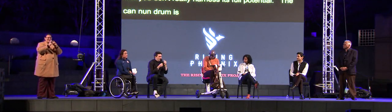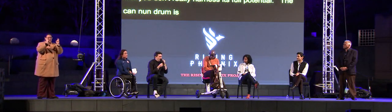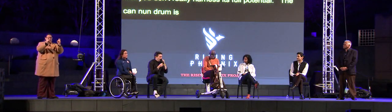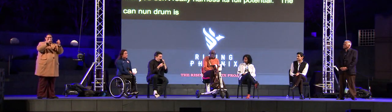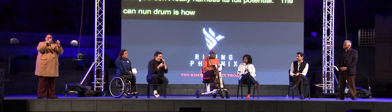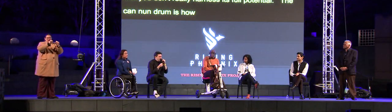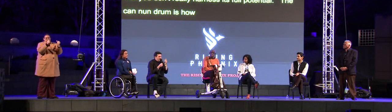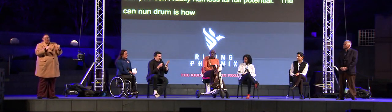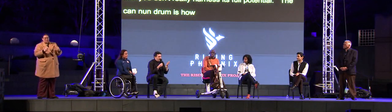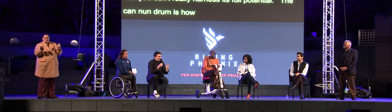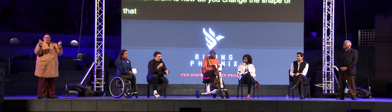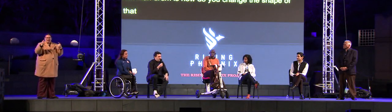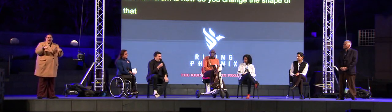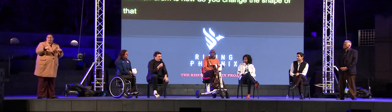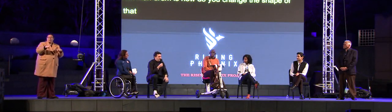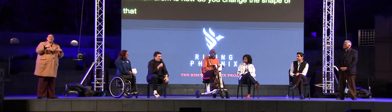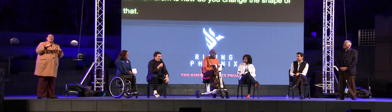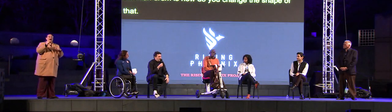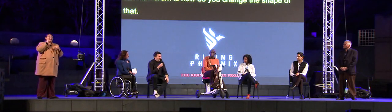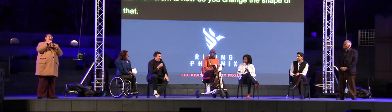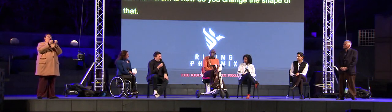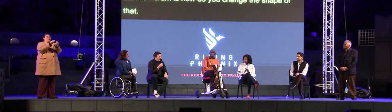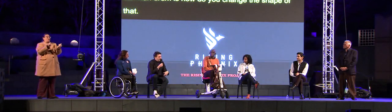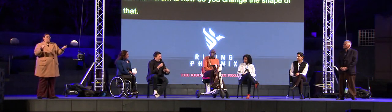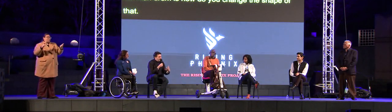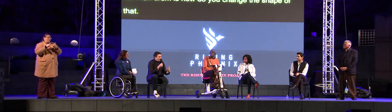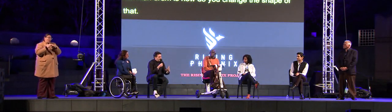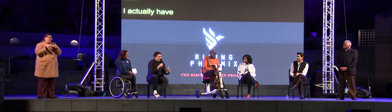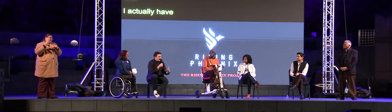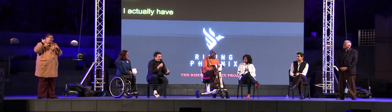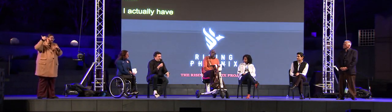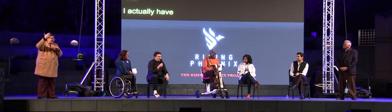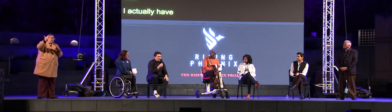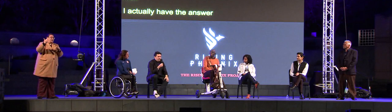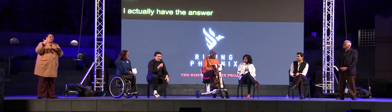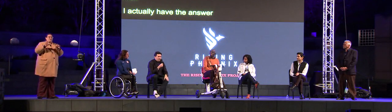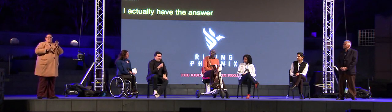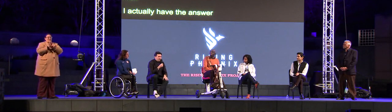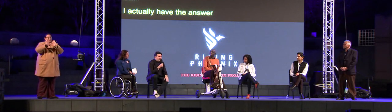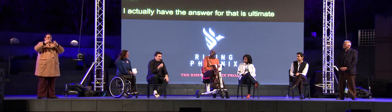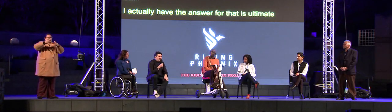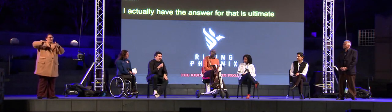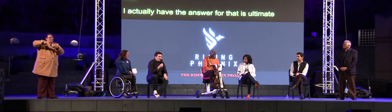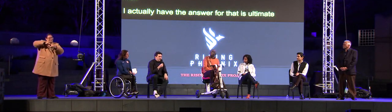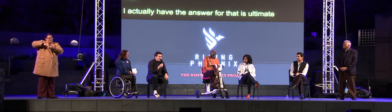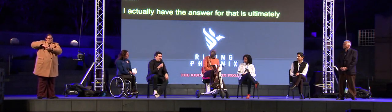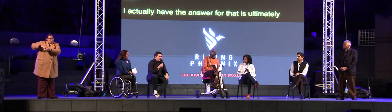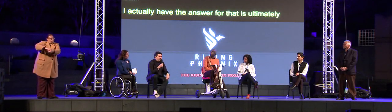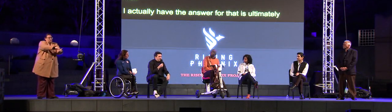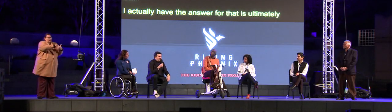And I actually think the answer to that, ultimately, is about building a collective of people that share the same vision.